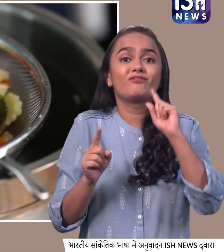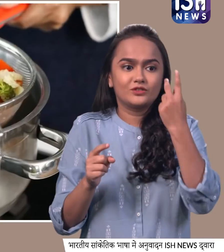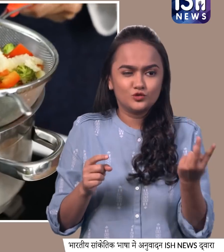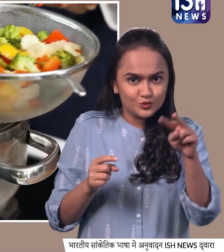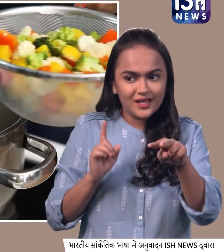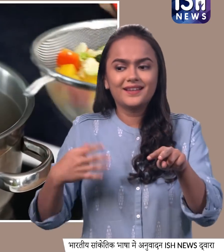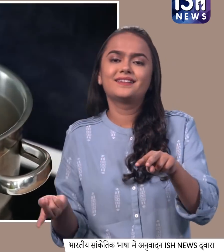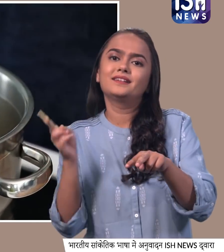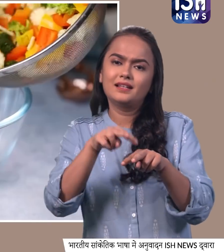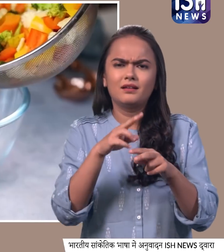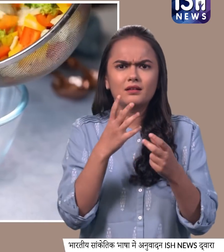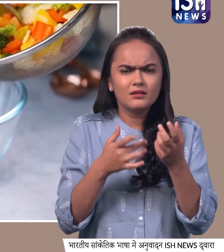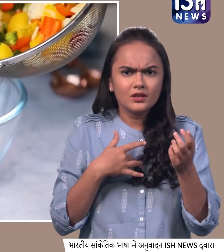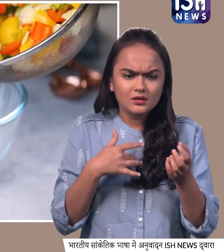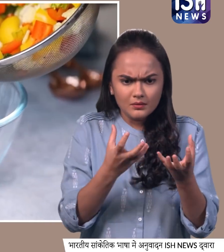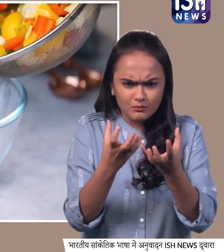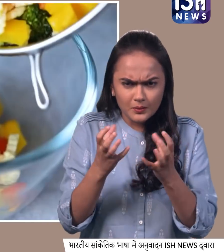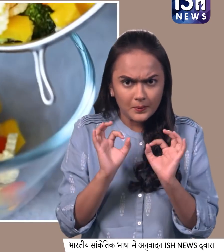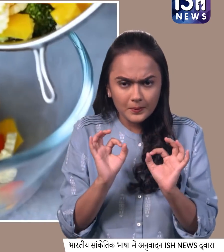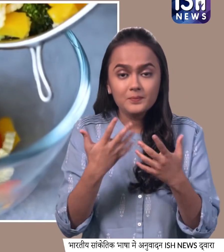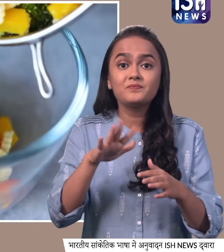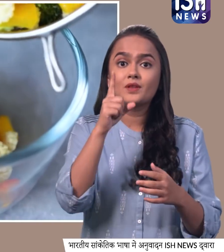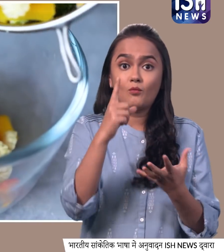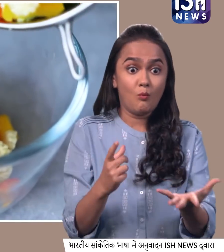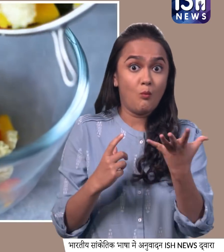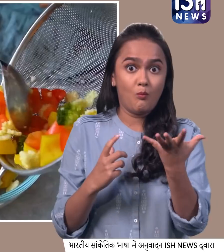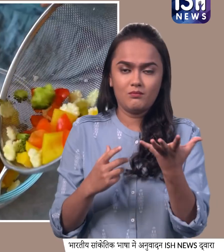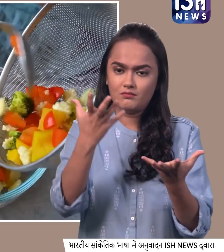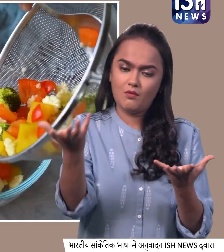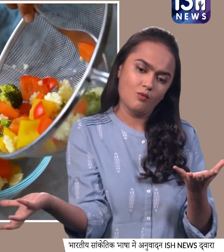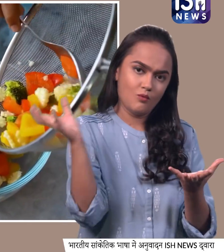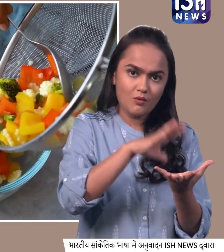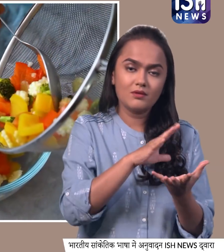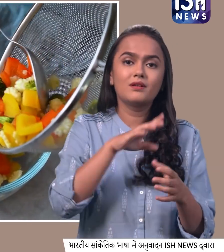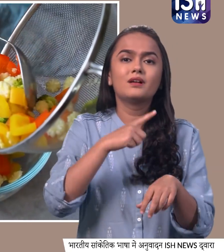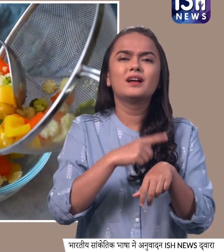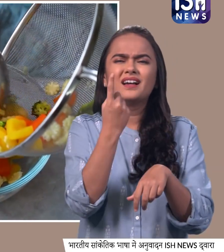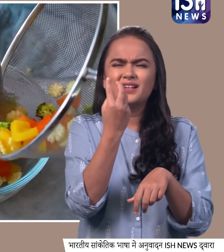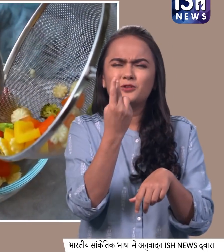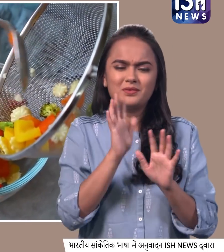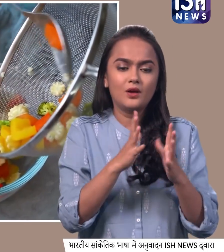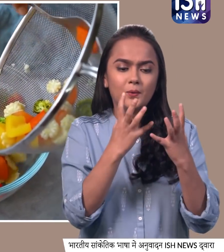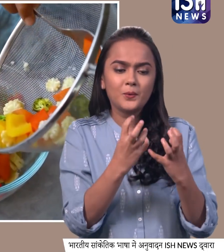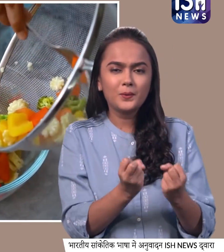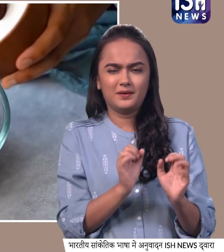After lightly steaming them, transfer all the veggies to a bowl Allow them to cool for 1-2 mins